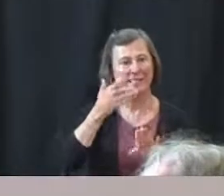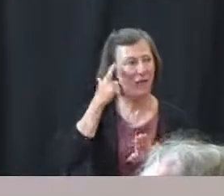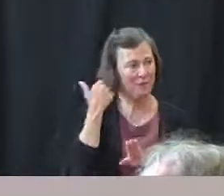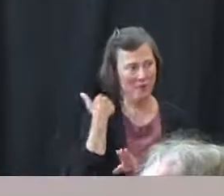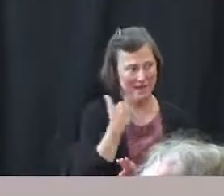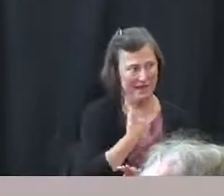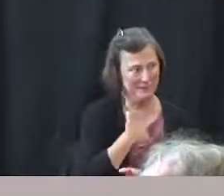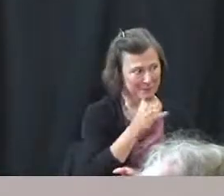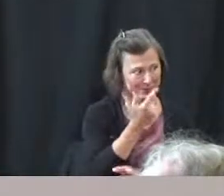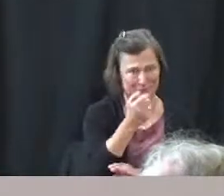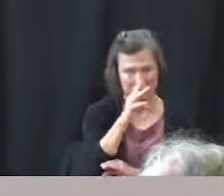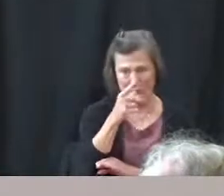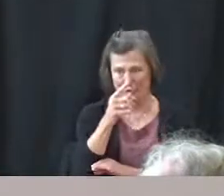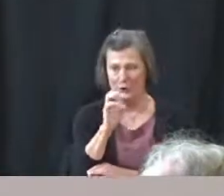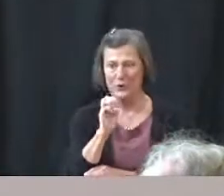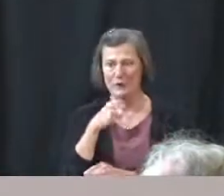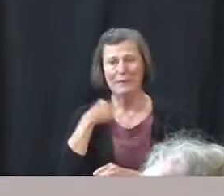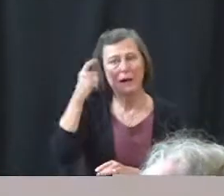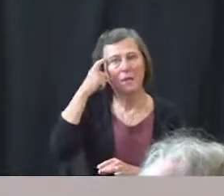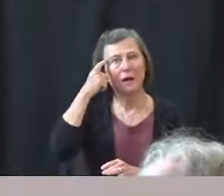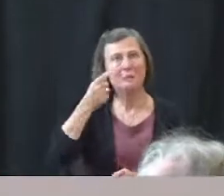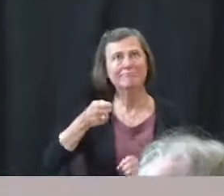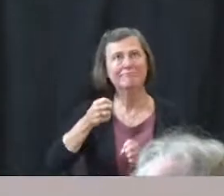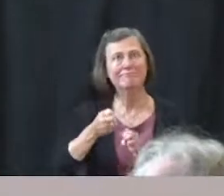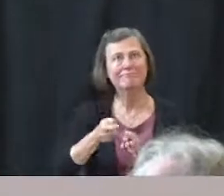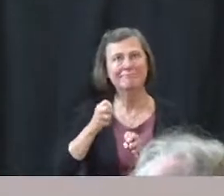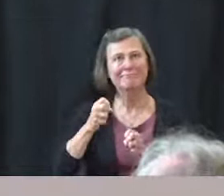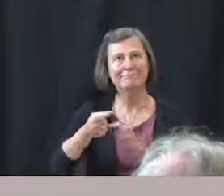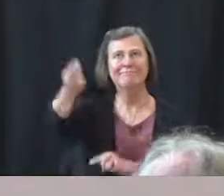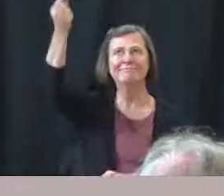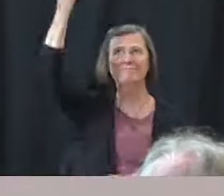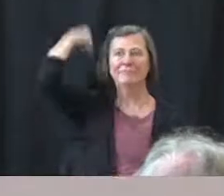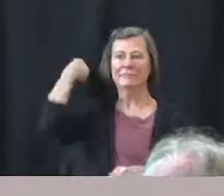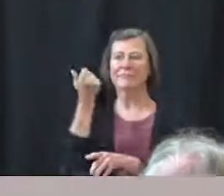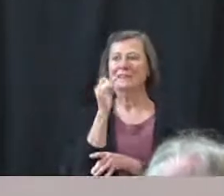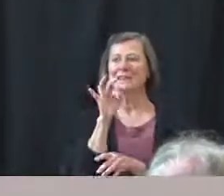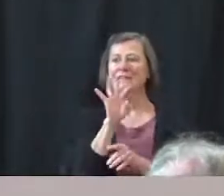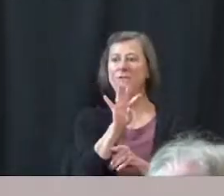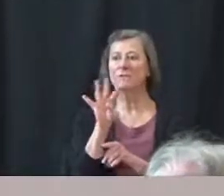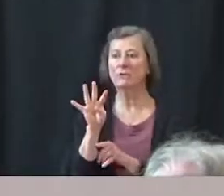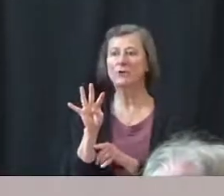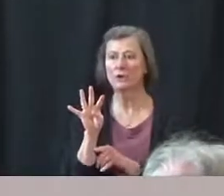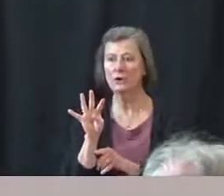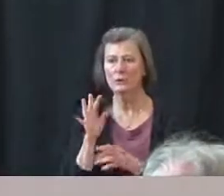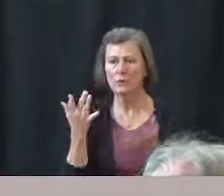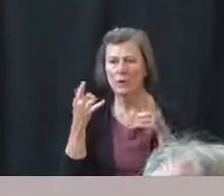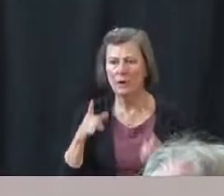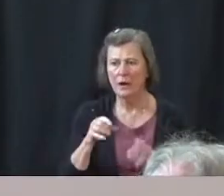my mind drifts back to 1944 and what was happening in our world.